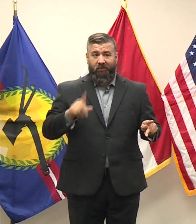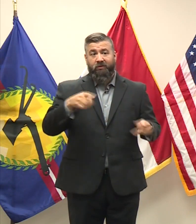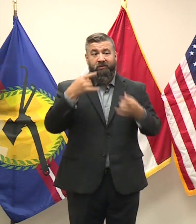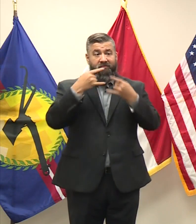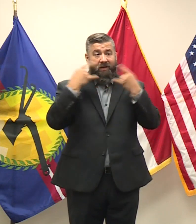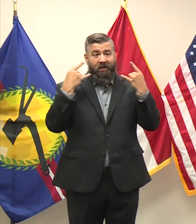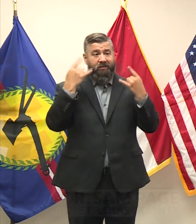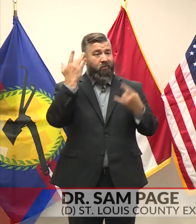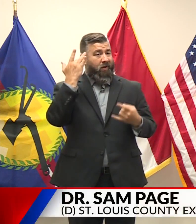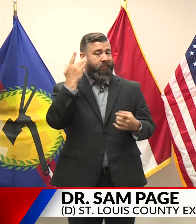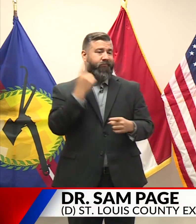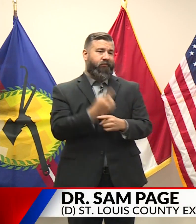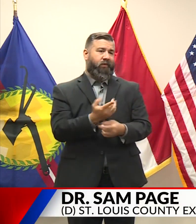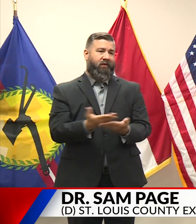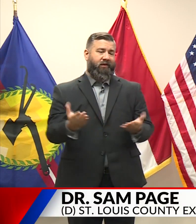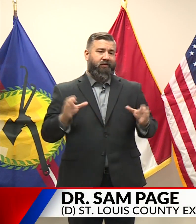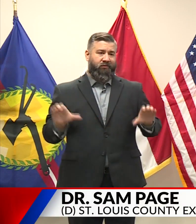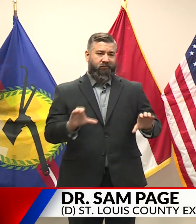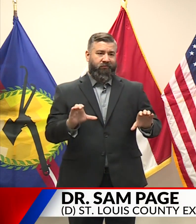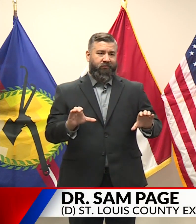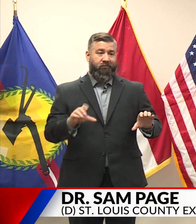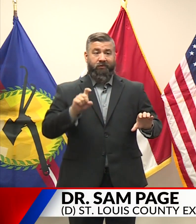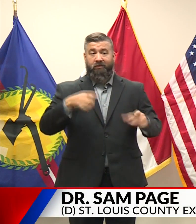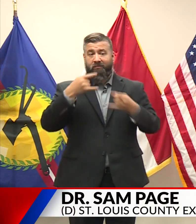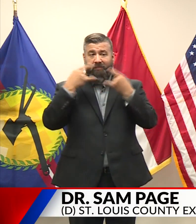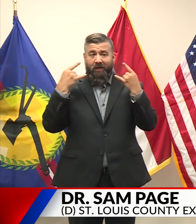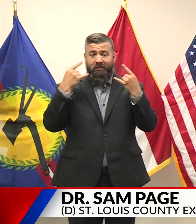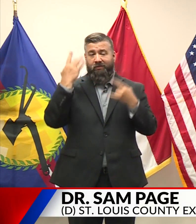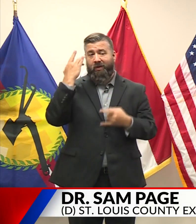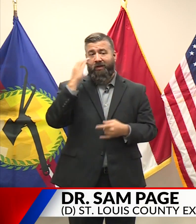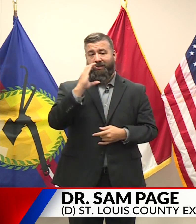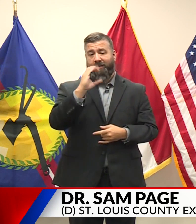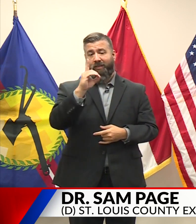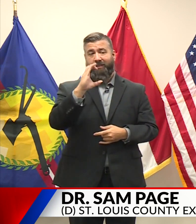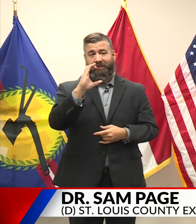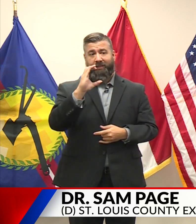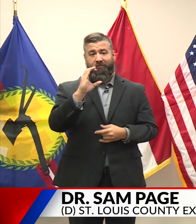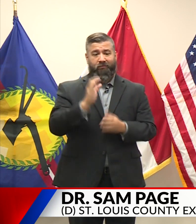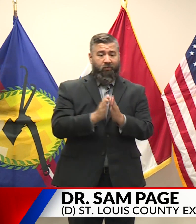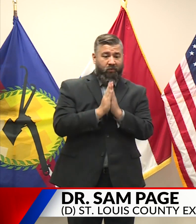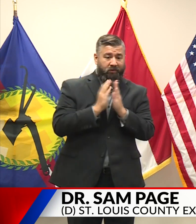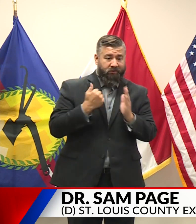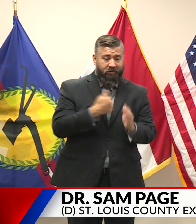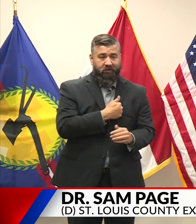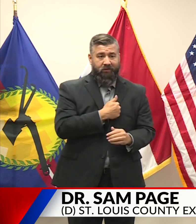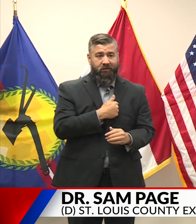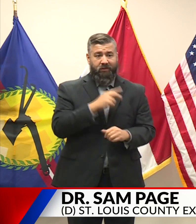SOME WERE PAID SAID A SHORT TIME AGO. WE SHOULD WEAR A MASK BECAUSE IT'S THE RIGHT THING